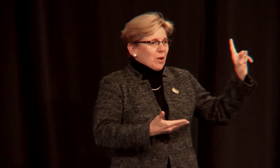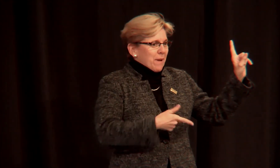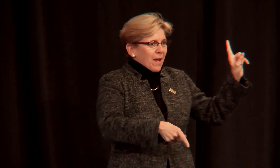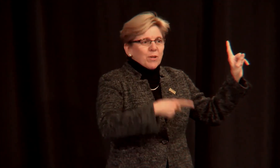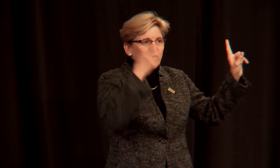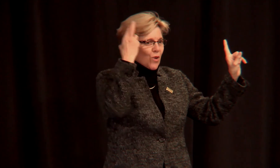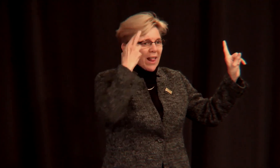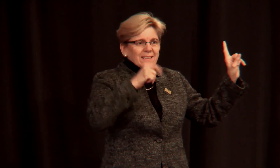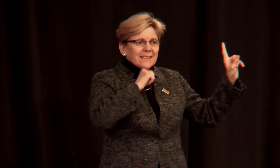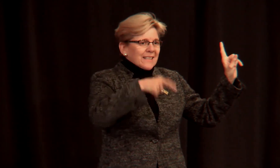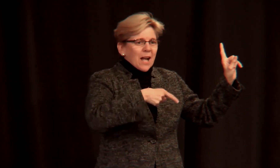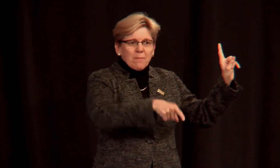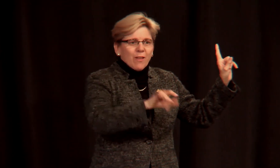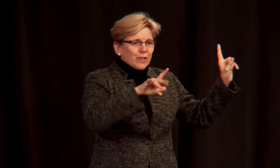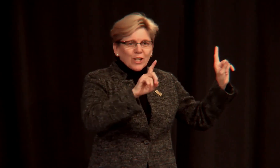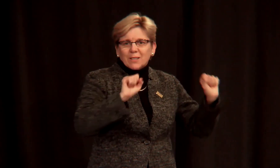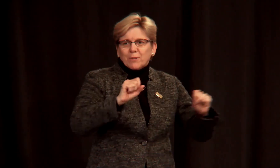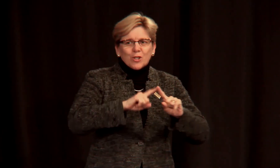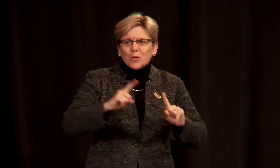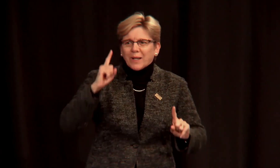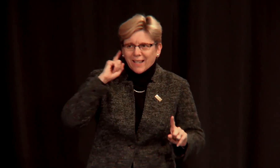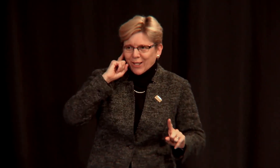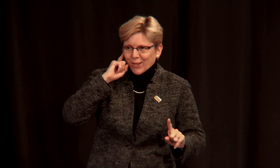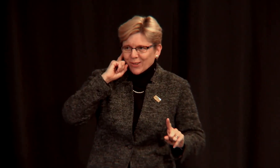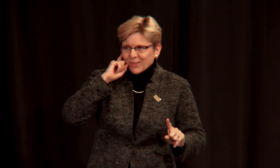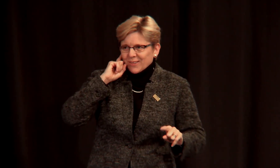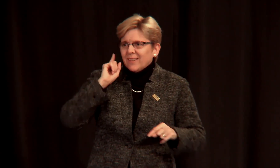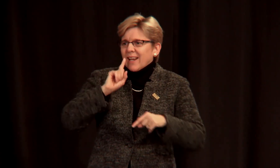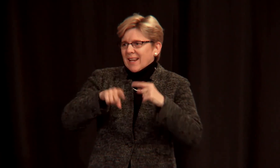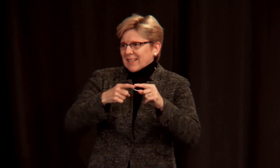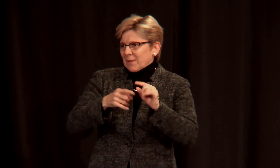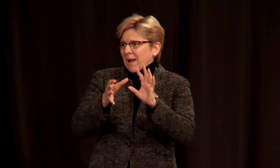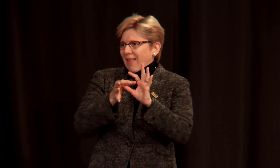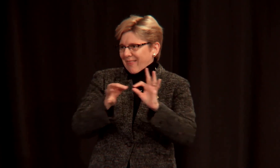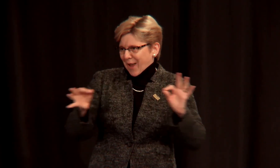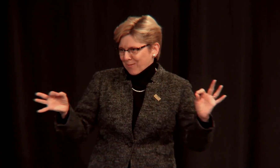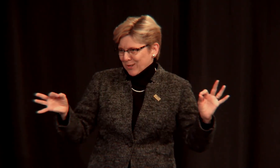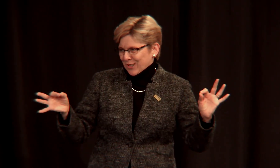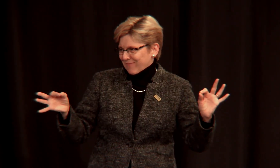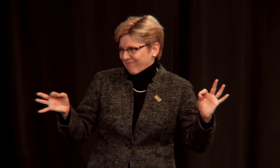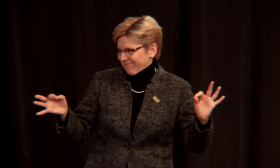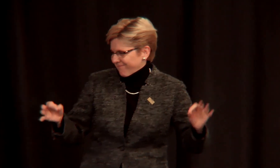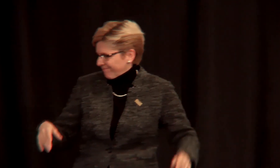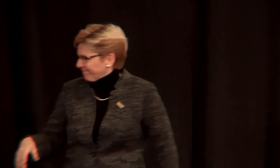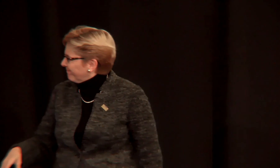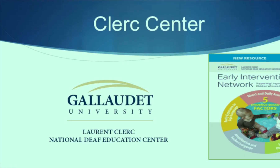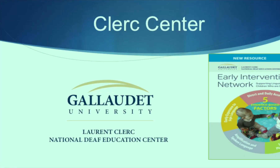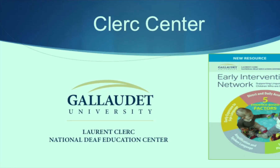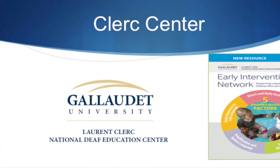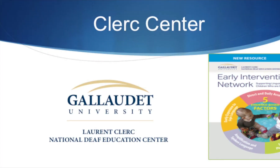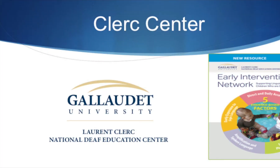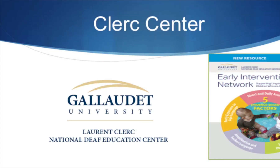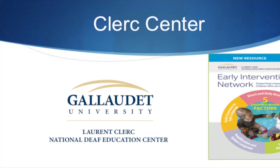This mother who had a deaf baby and finally realized it wasn't about the baby's inability to hear it was about language.